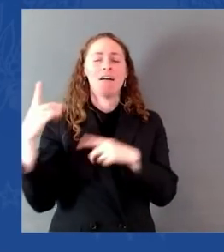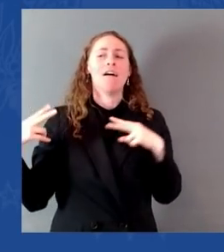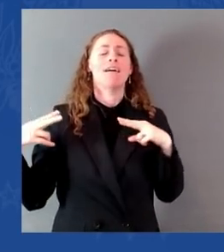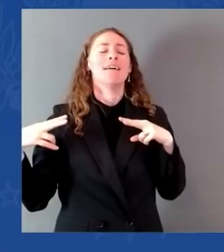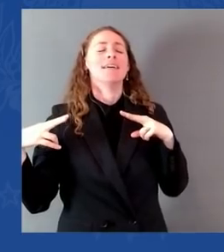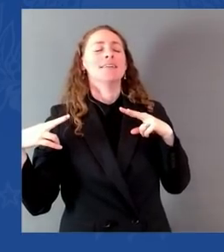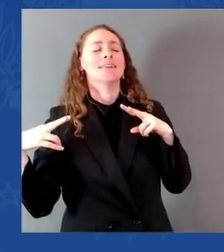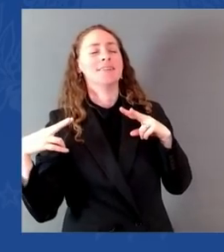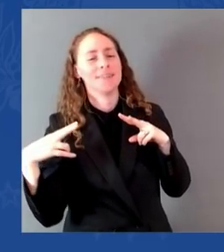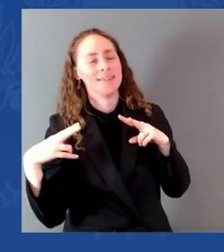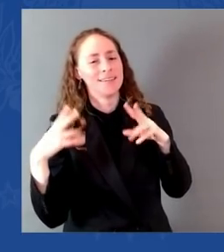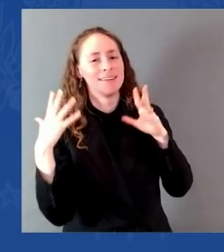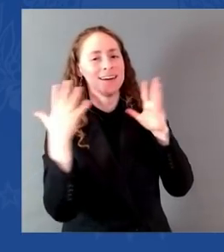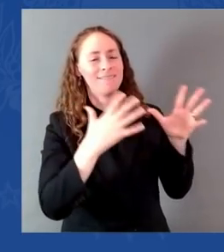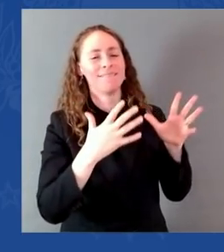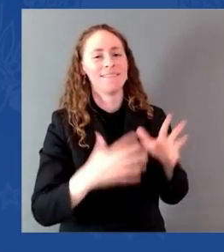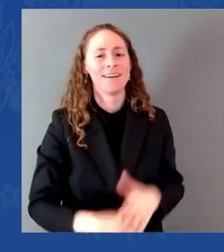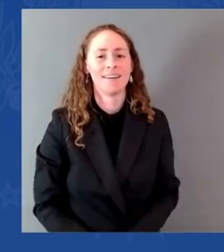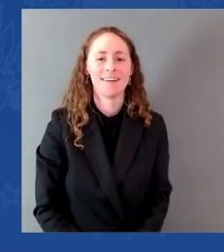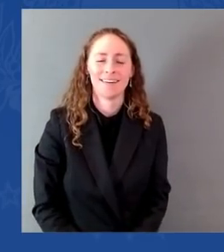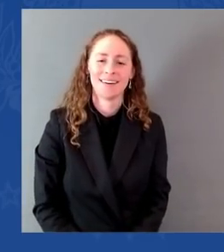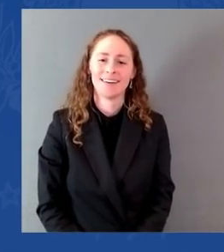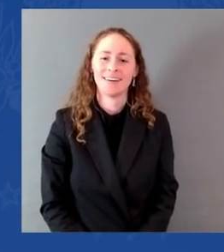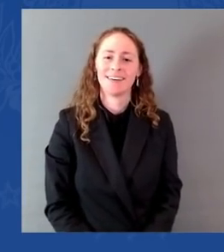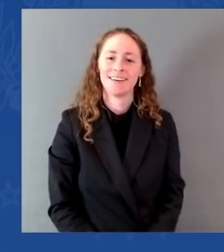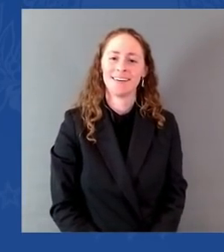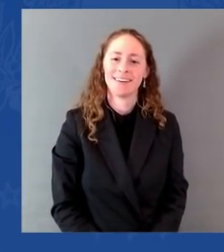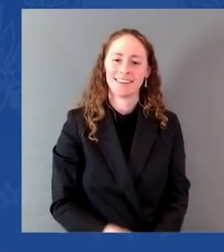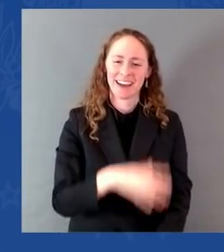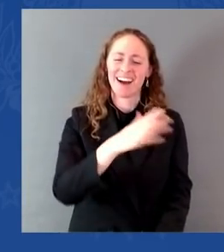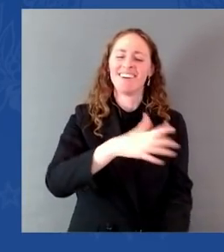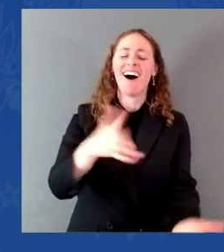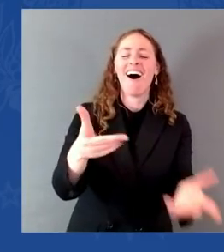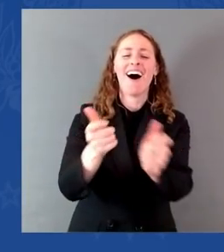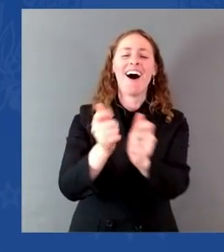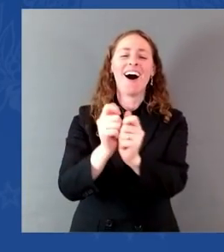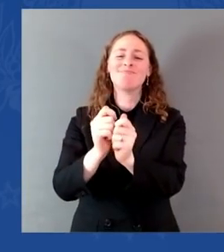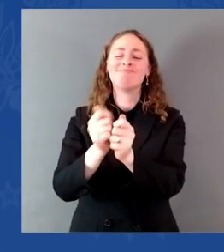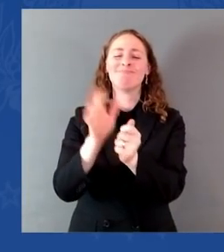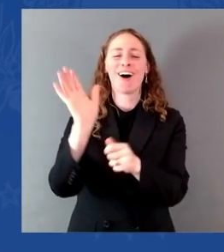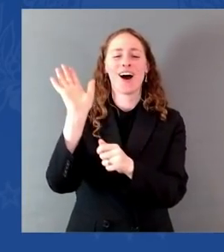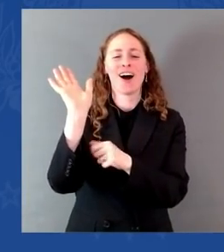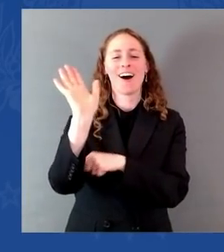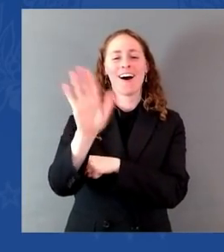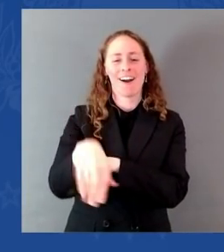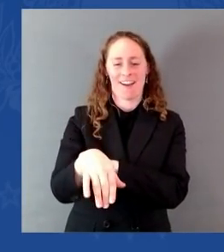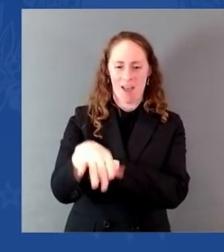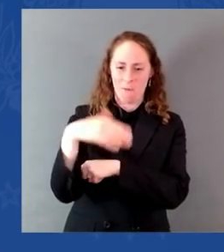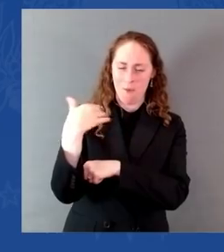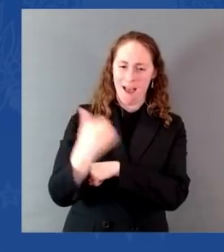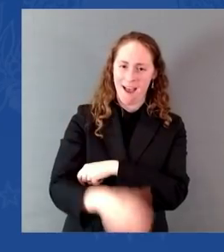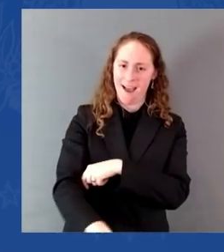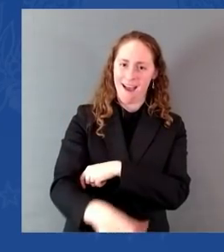"…a million miles on Air Force Two. Come on, Joey. You know how many miles you traveled on Amtrak?"